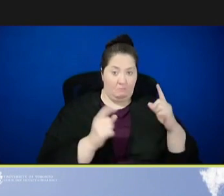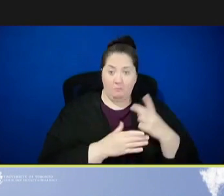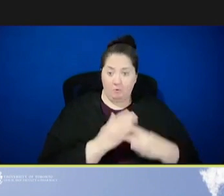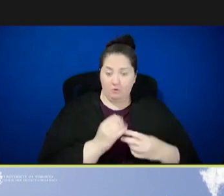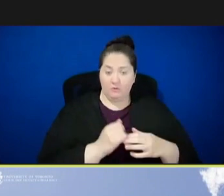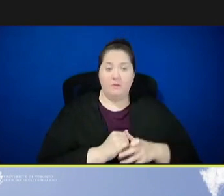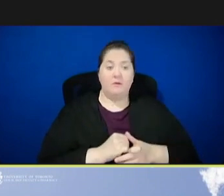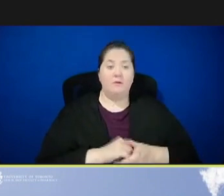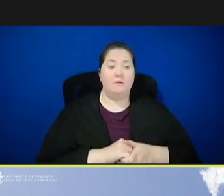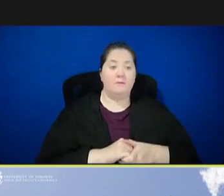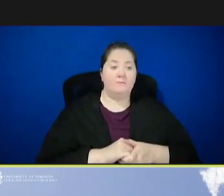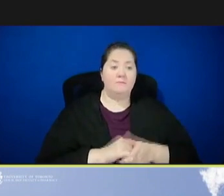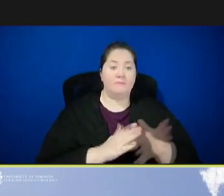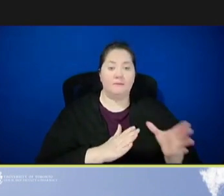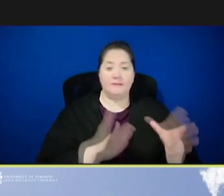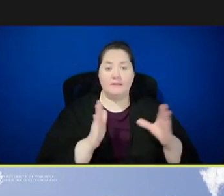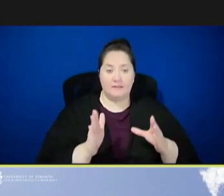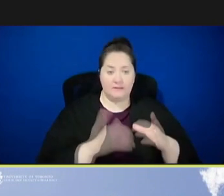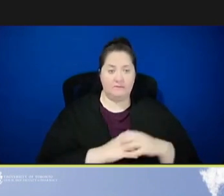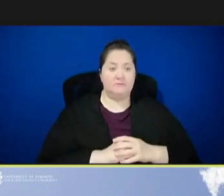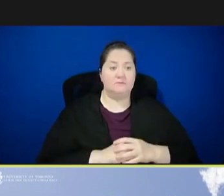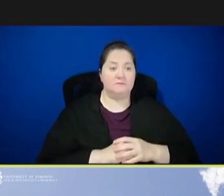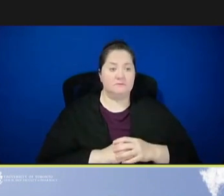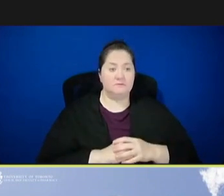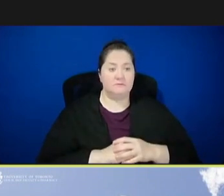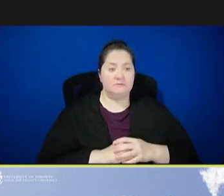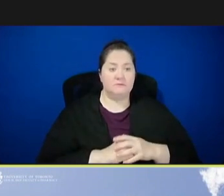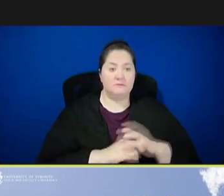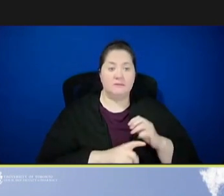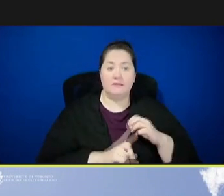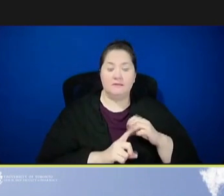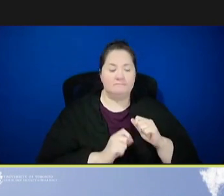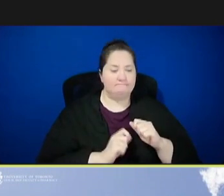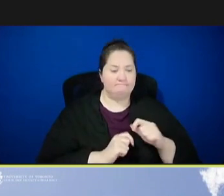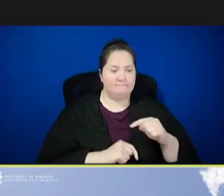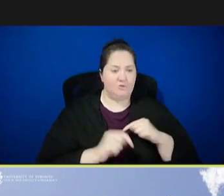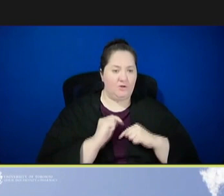If we go to the next section environment, oh, sorry, go back and I'm sorry,